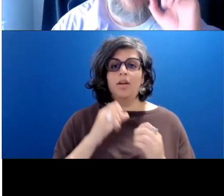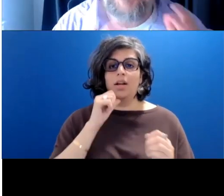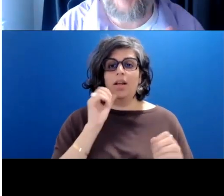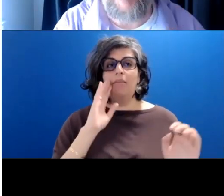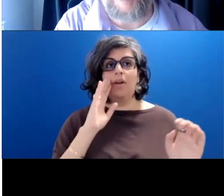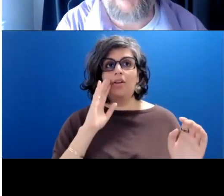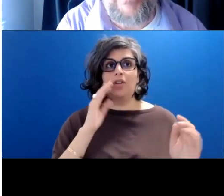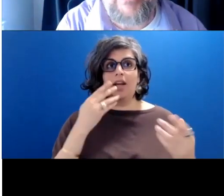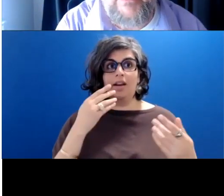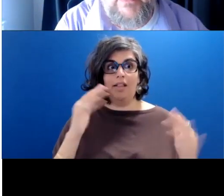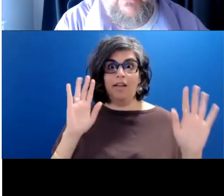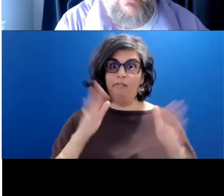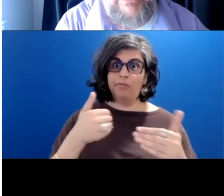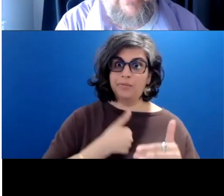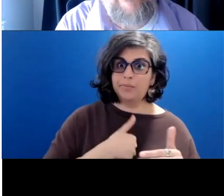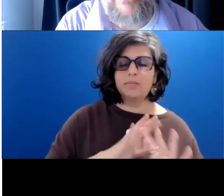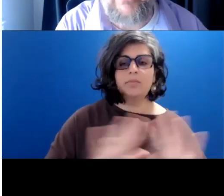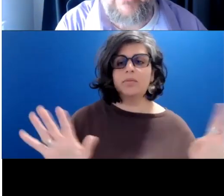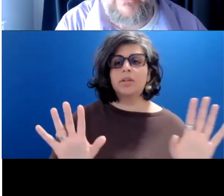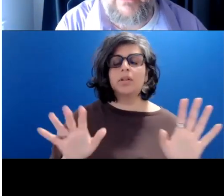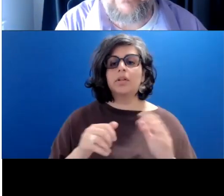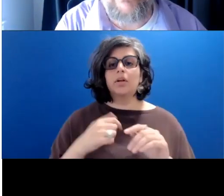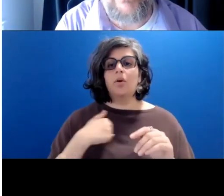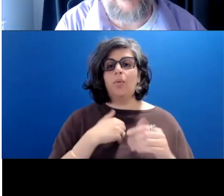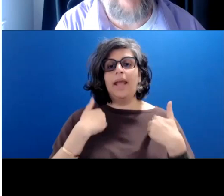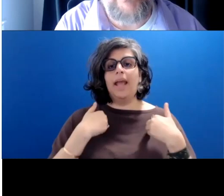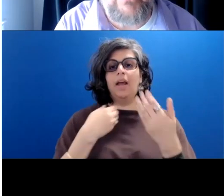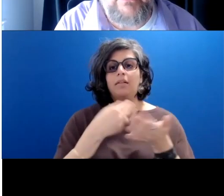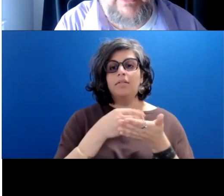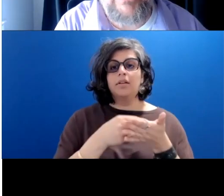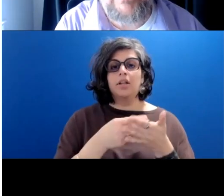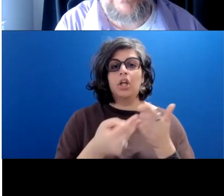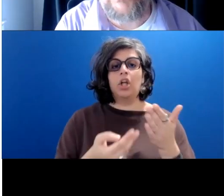what I'm gonna share next, but we have funding through two federal agencies